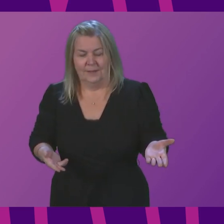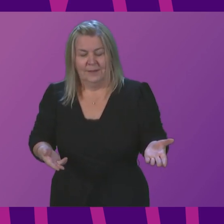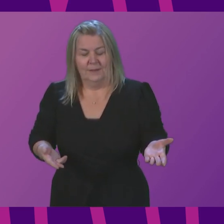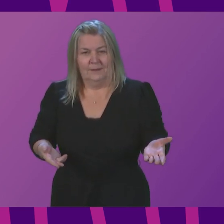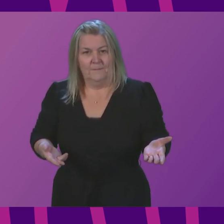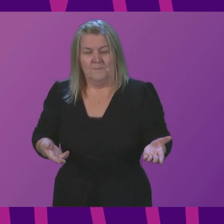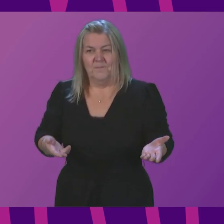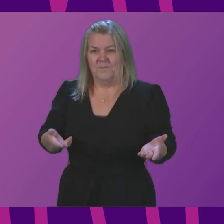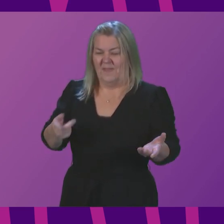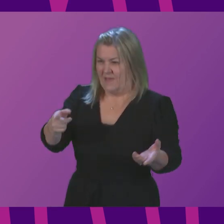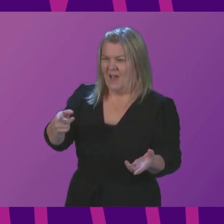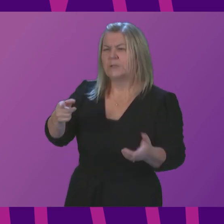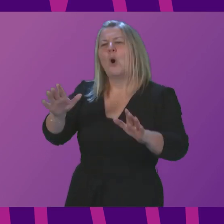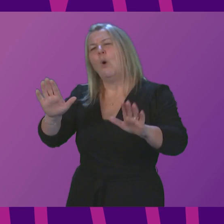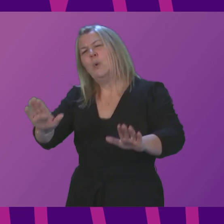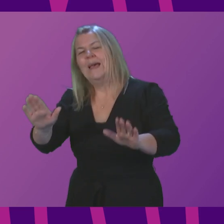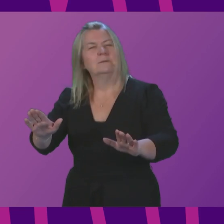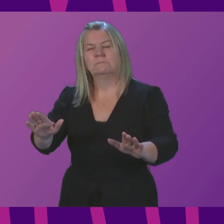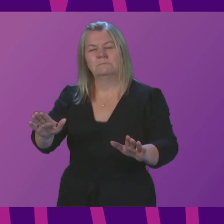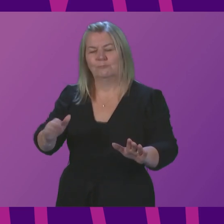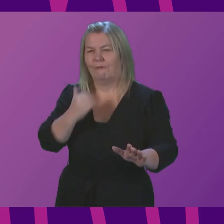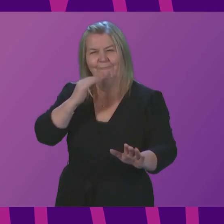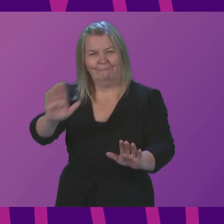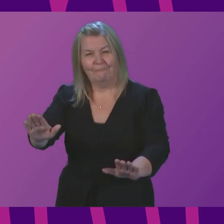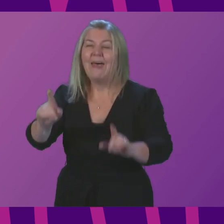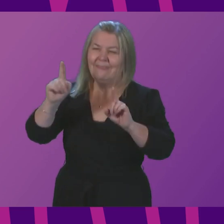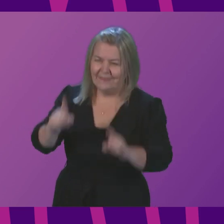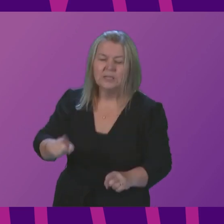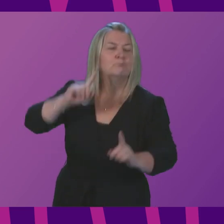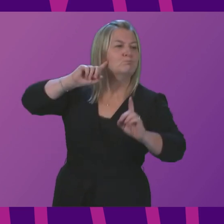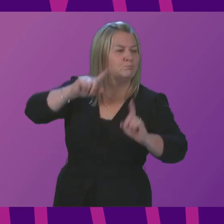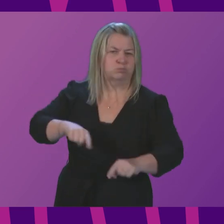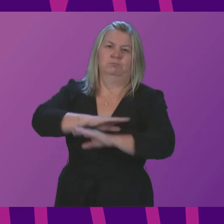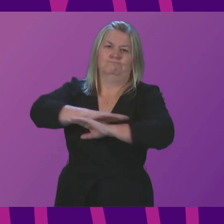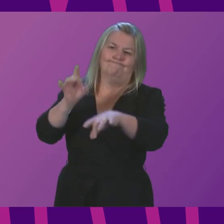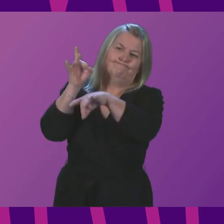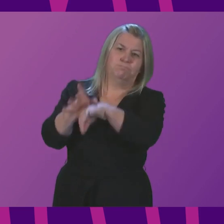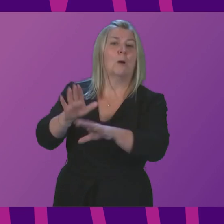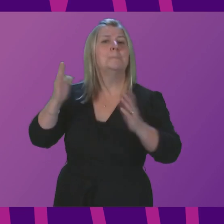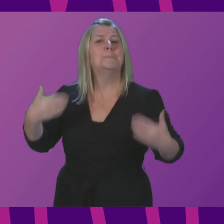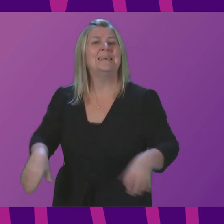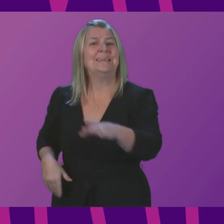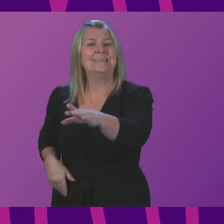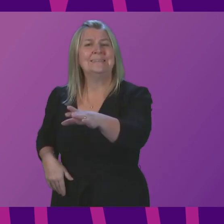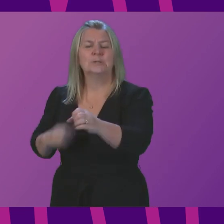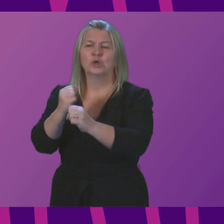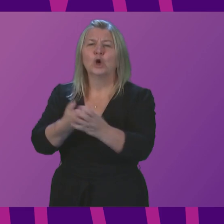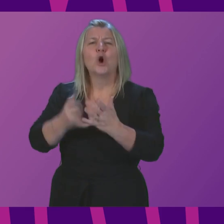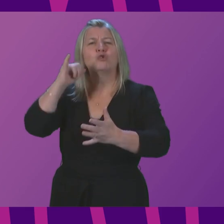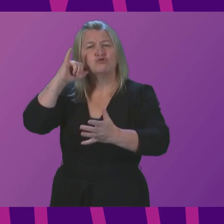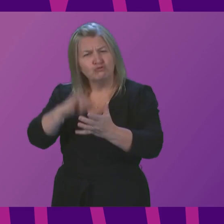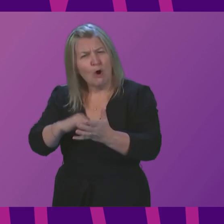are no longer good enough. This is gross negligence. The First Minister must act now, stop infections